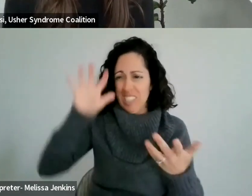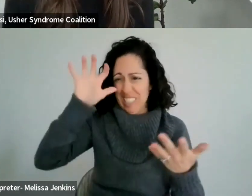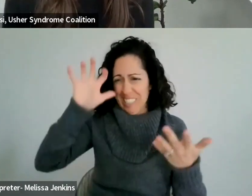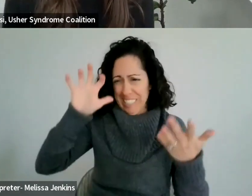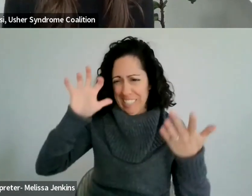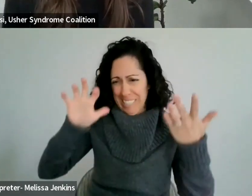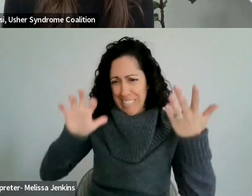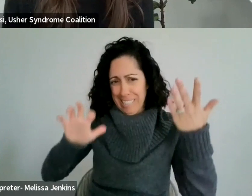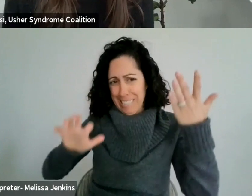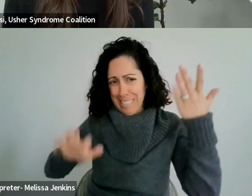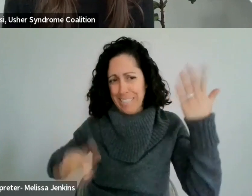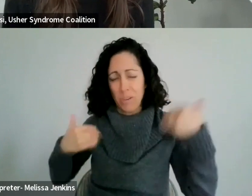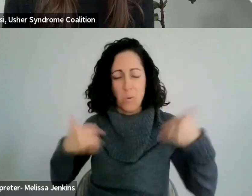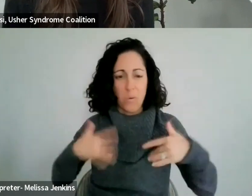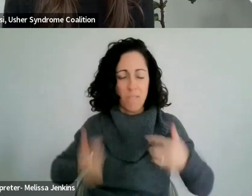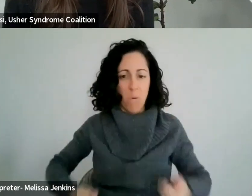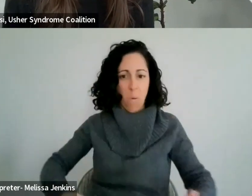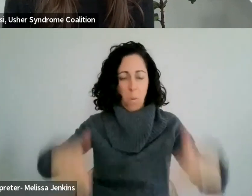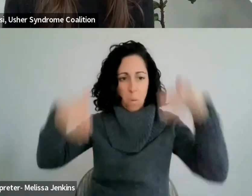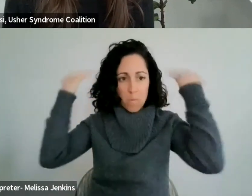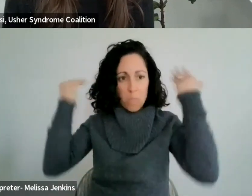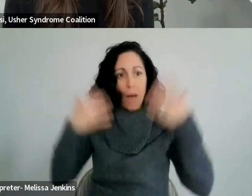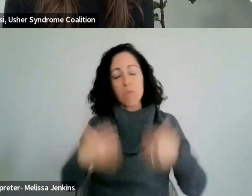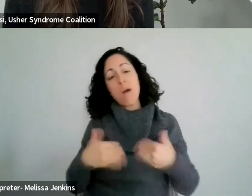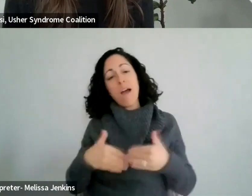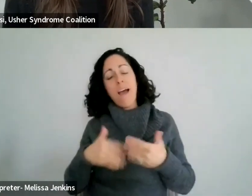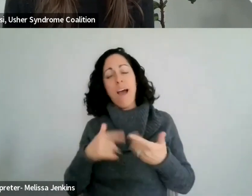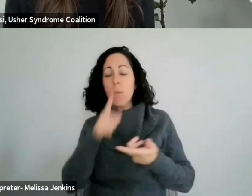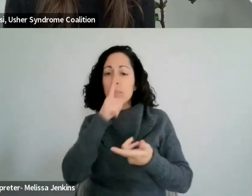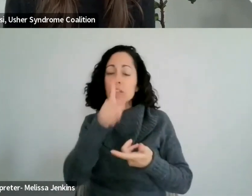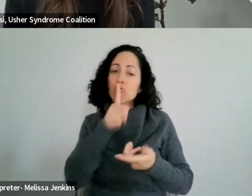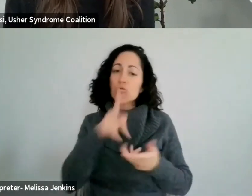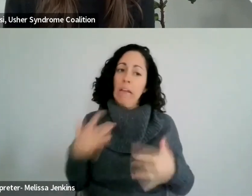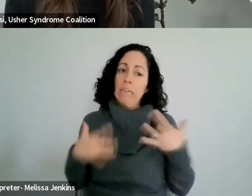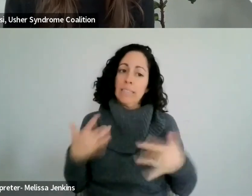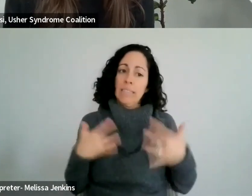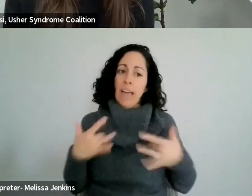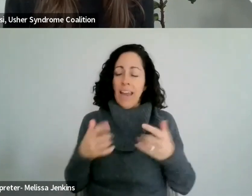This is so exciting just what we need to to see this enthusiasm.